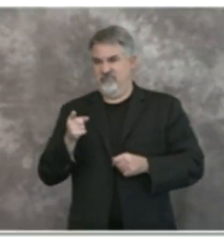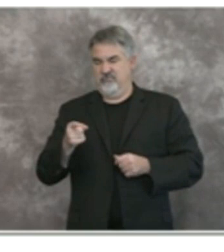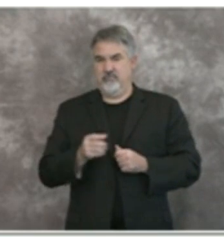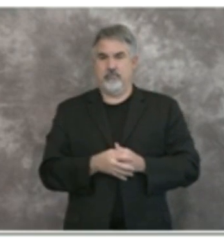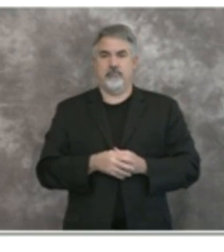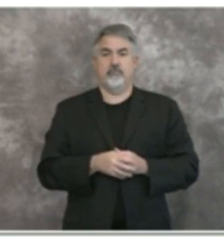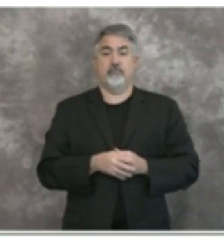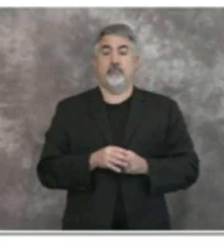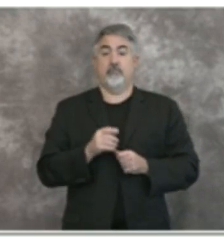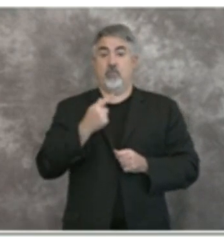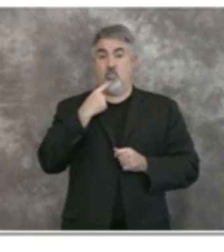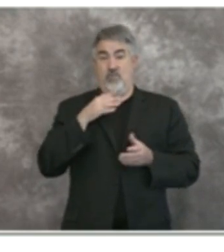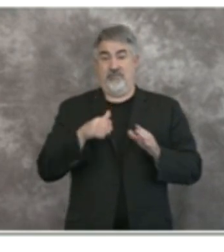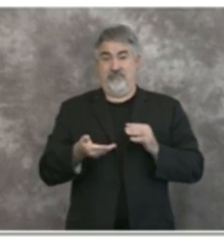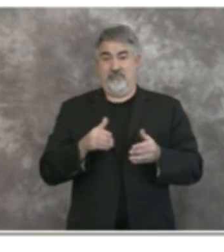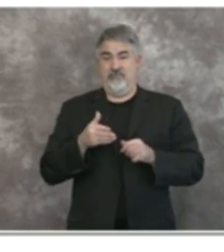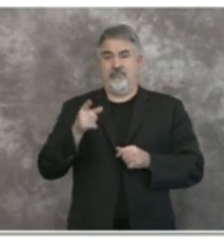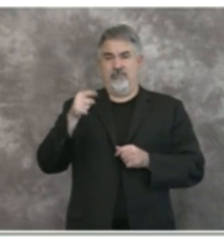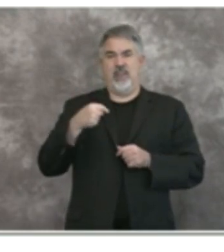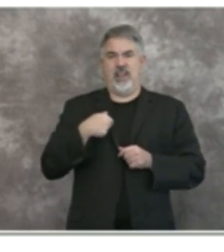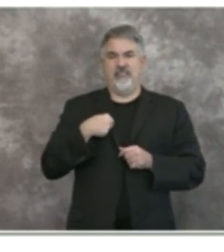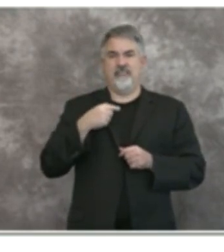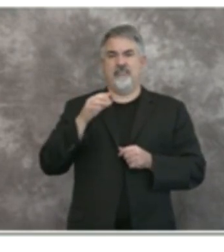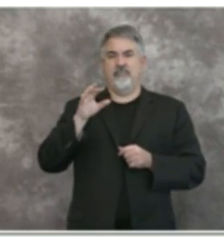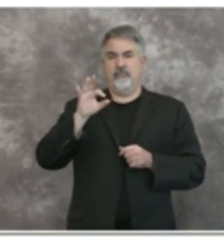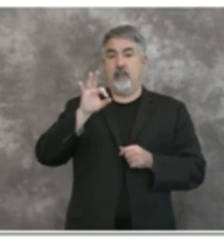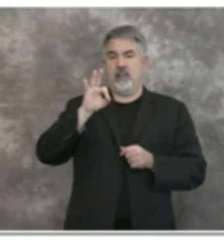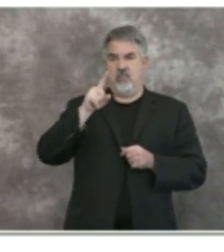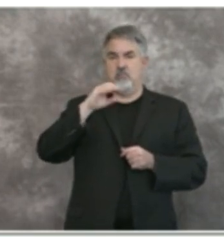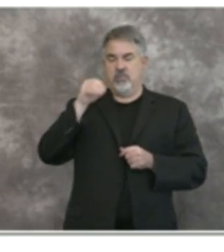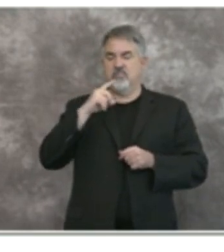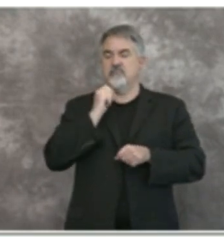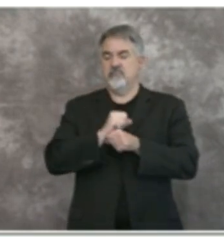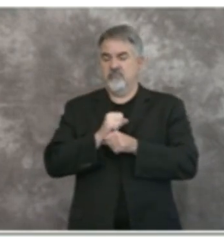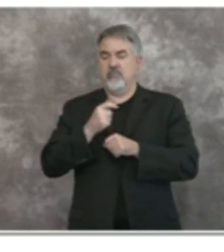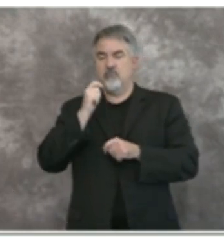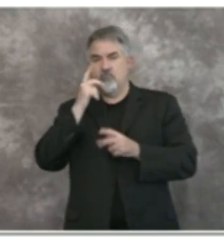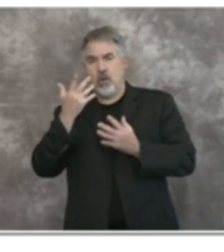WERE FEMALE 57% WERE MALE AND REGARDING RACE AND ETHNICITY.